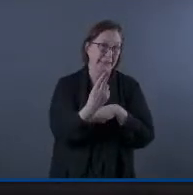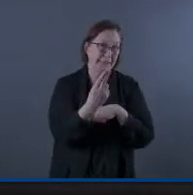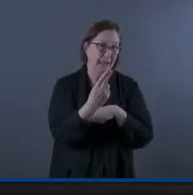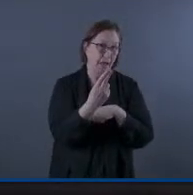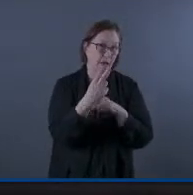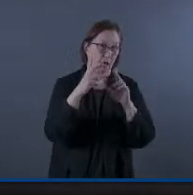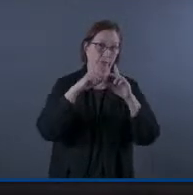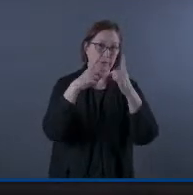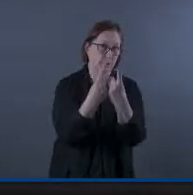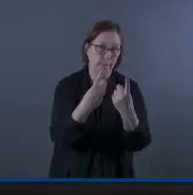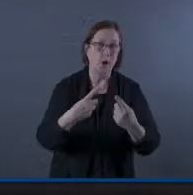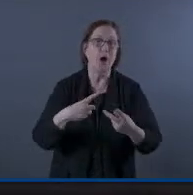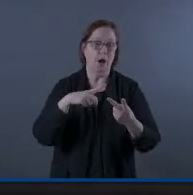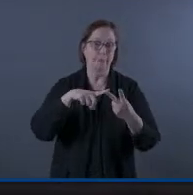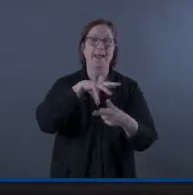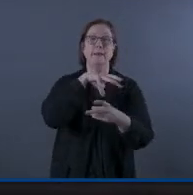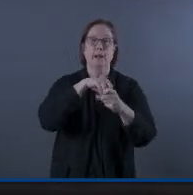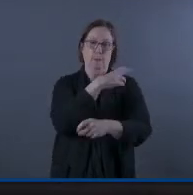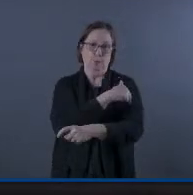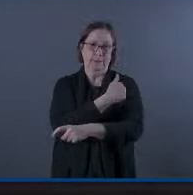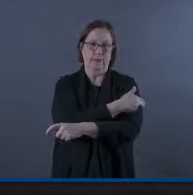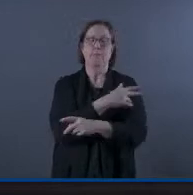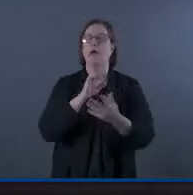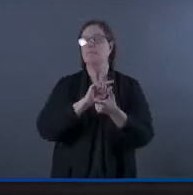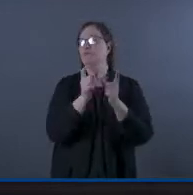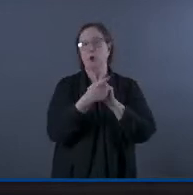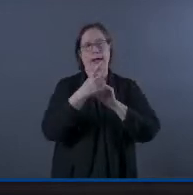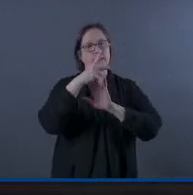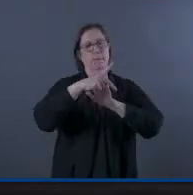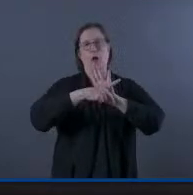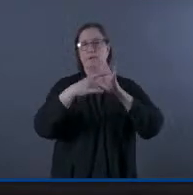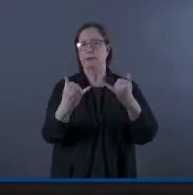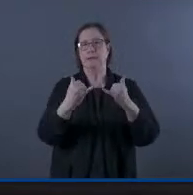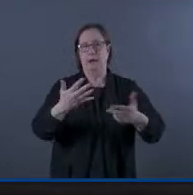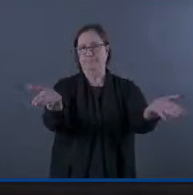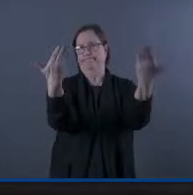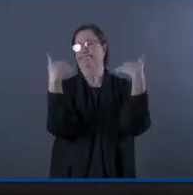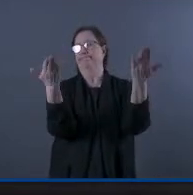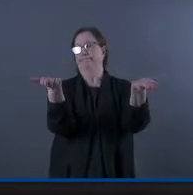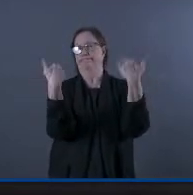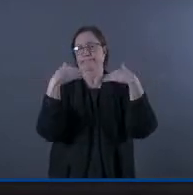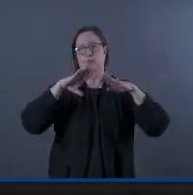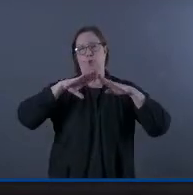or the hospital, but that's changed now, everybody can come and we encourage you to try.